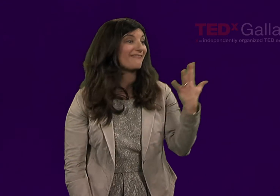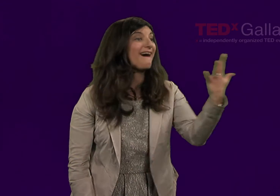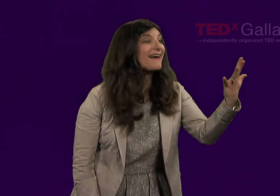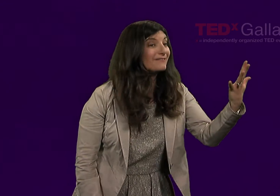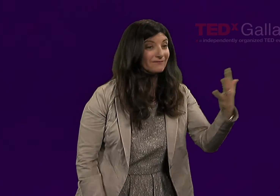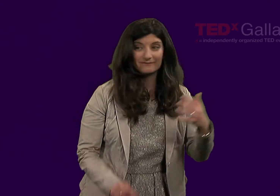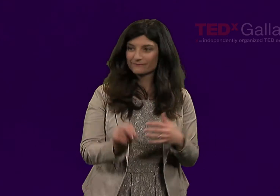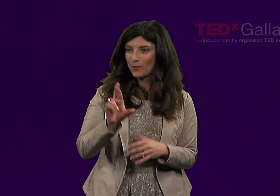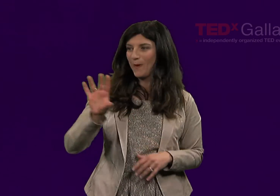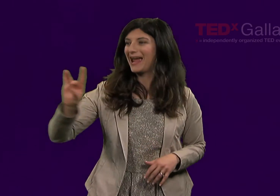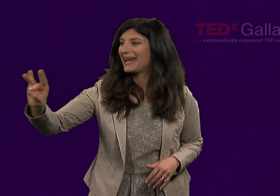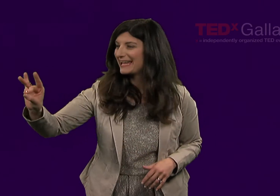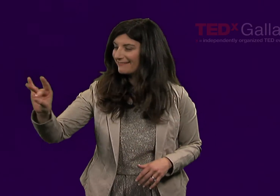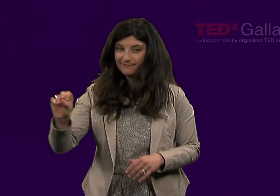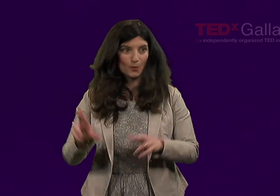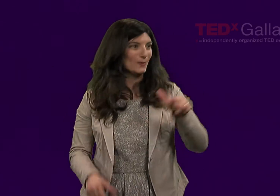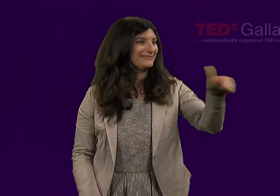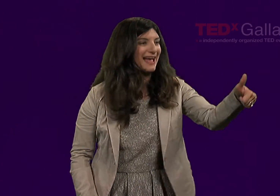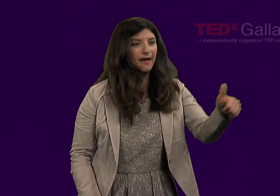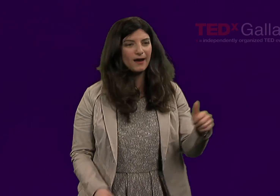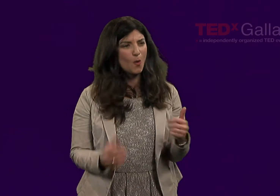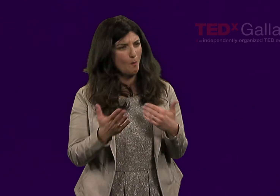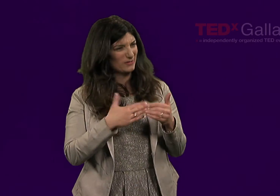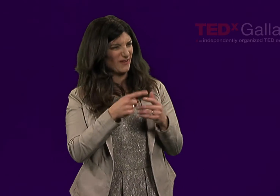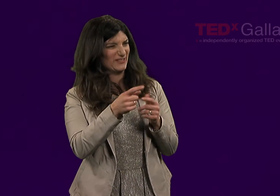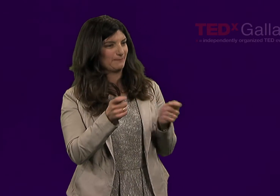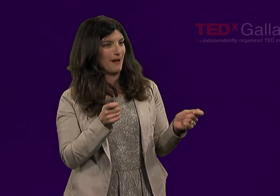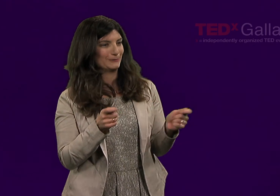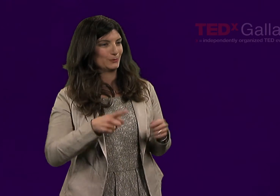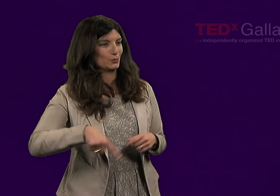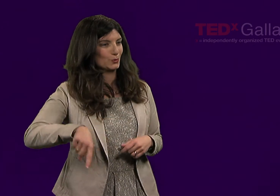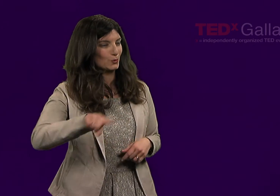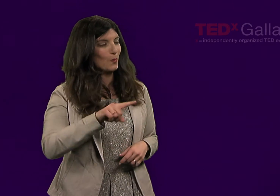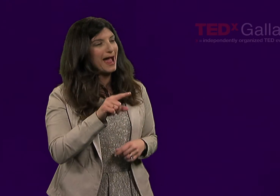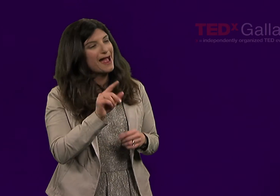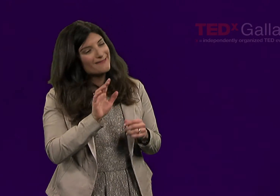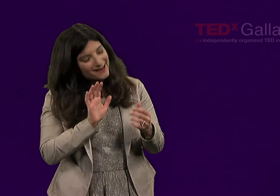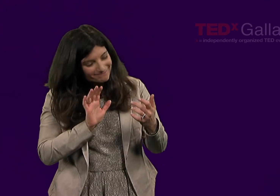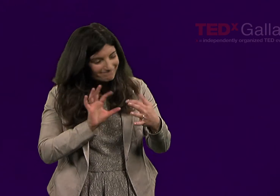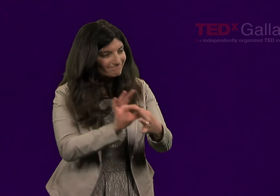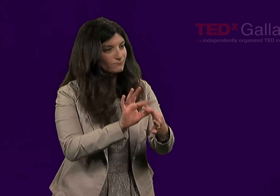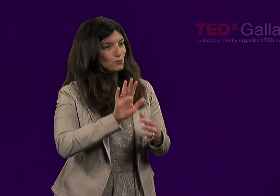Maybe that's one organization, five, eight or ten organizations. It's up to you to find that organization